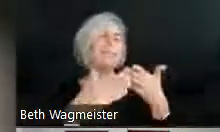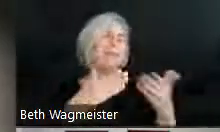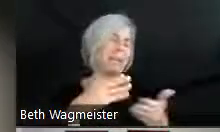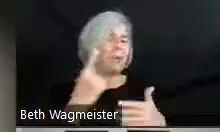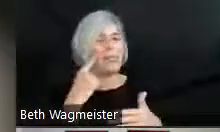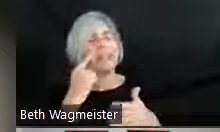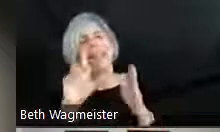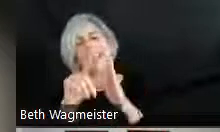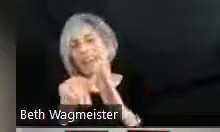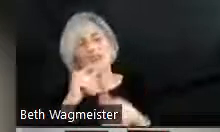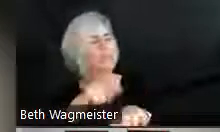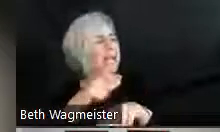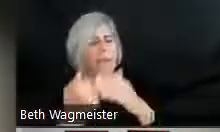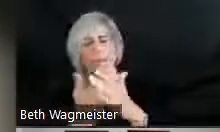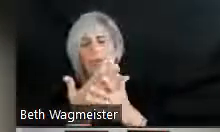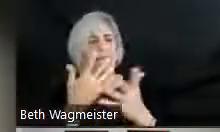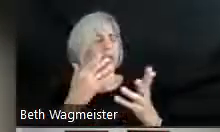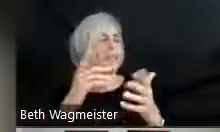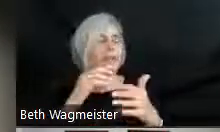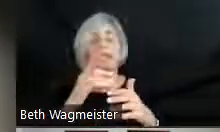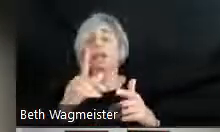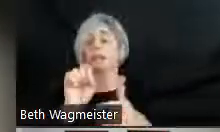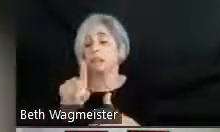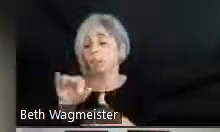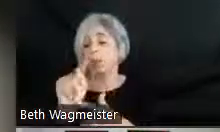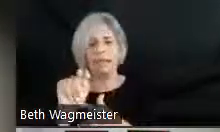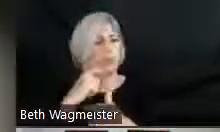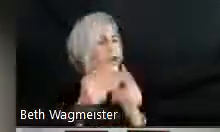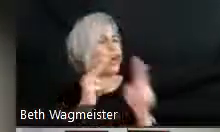have no time this sprint, we're in a rush. You could maybe offer what about lunch and